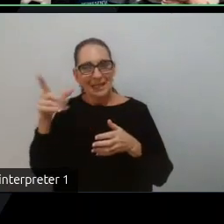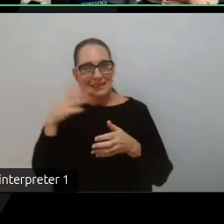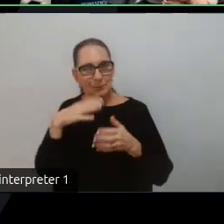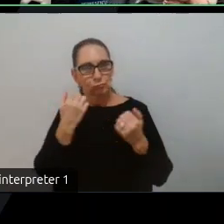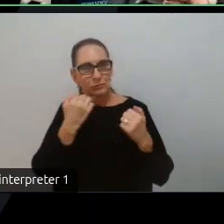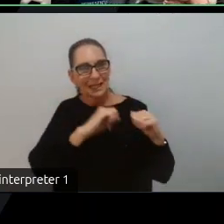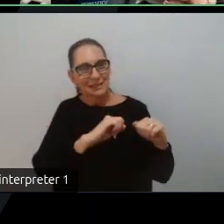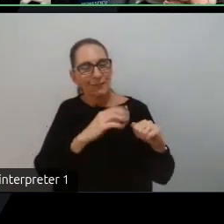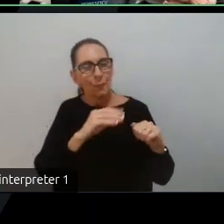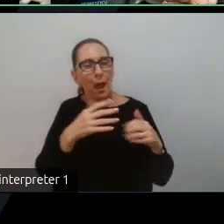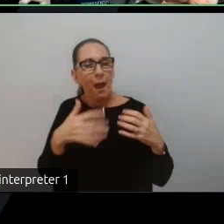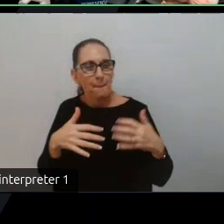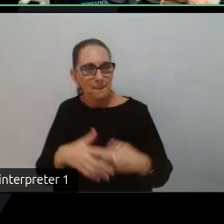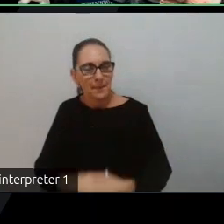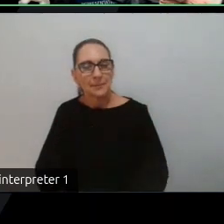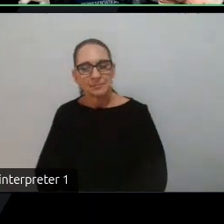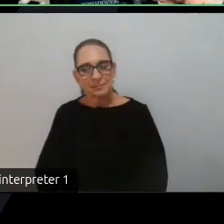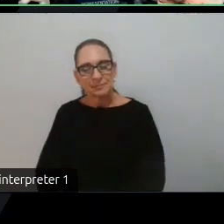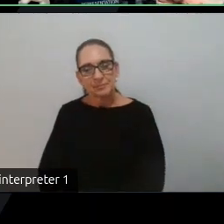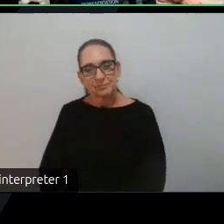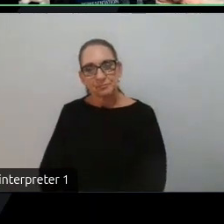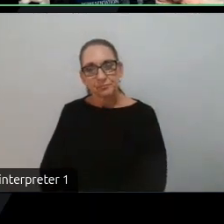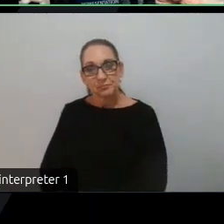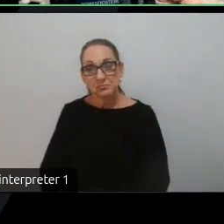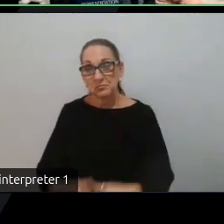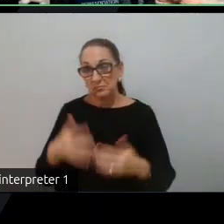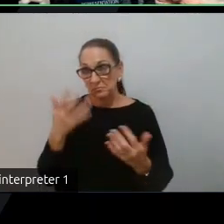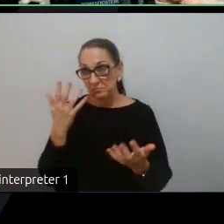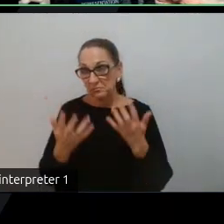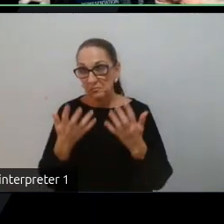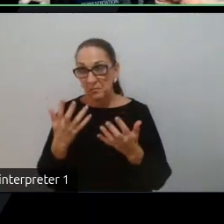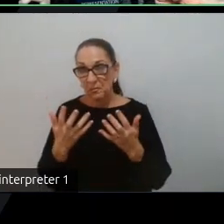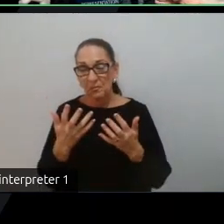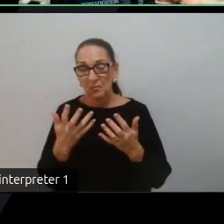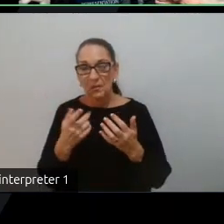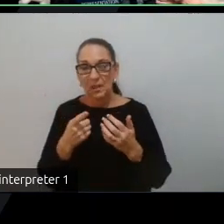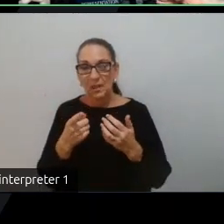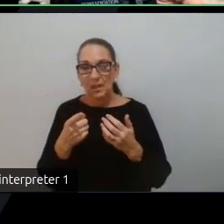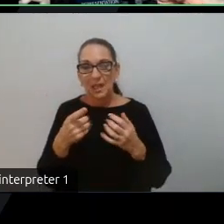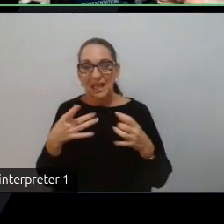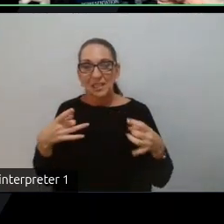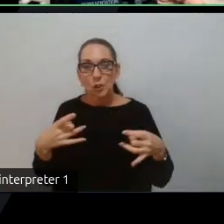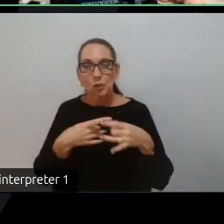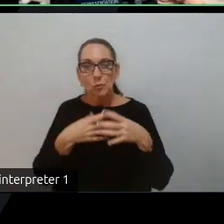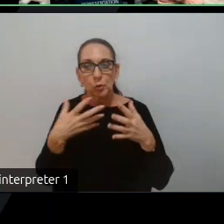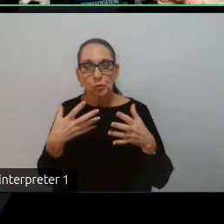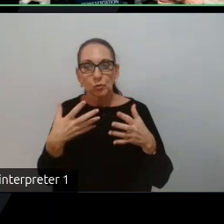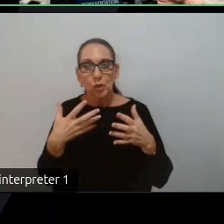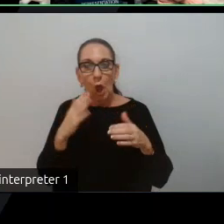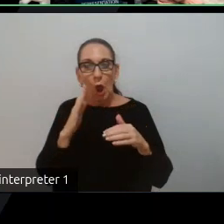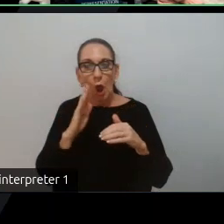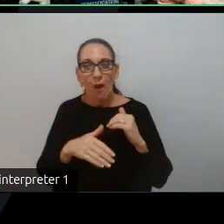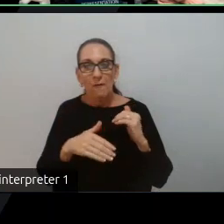harm. Um whether or not the dispute in a family law context is about the denial of a um safe